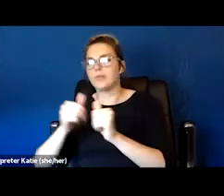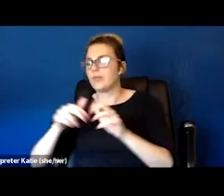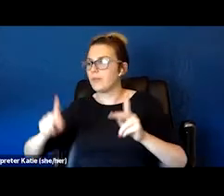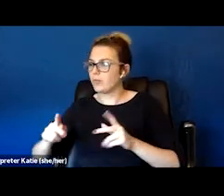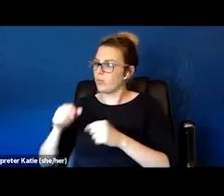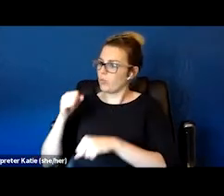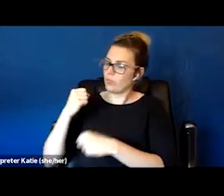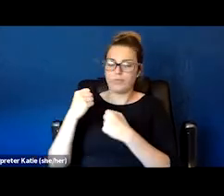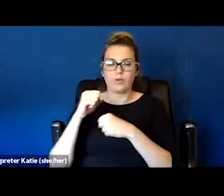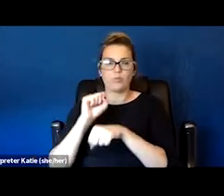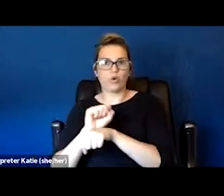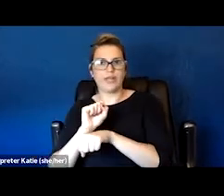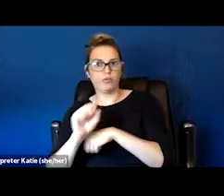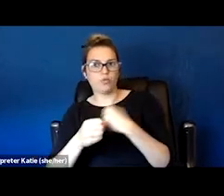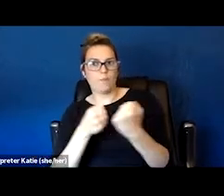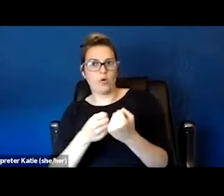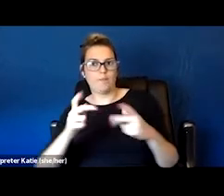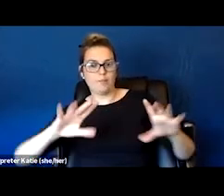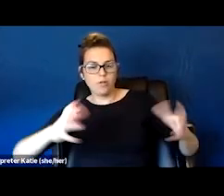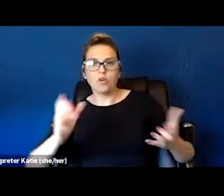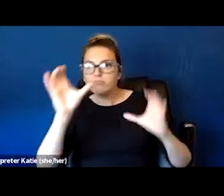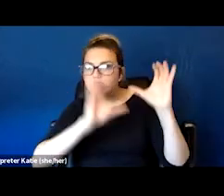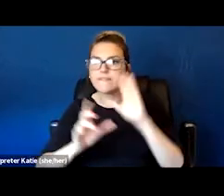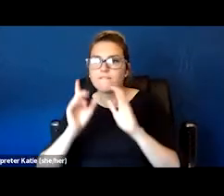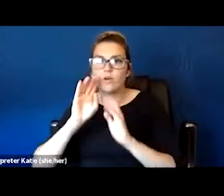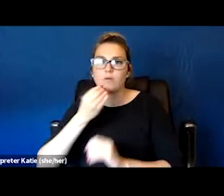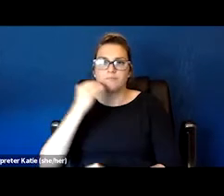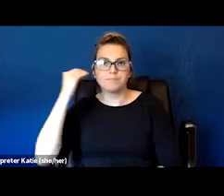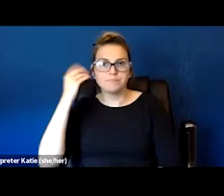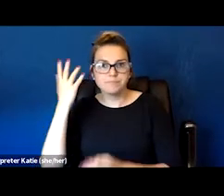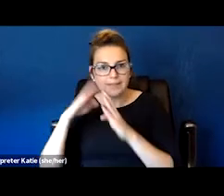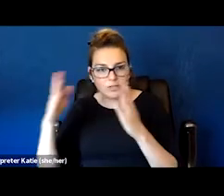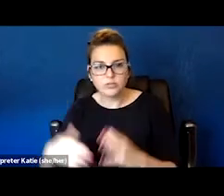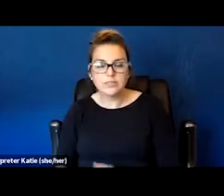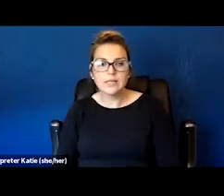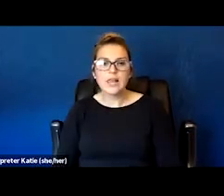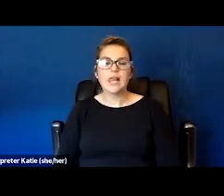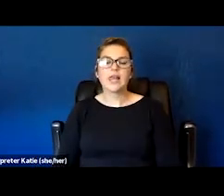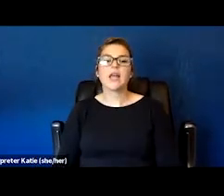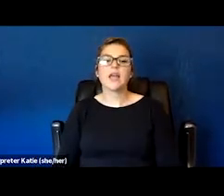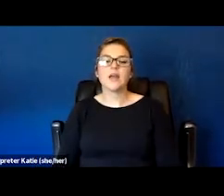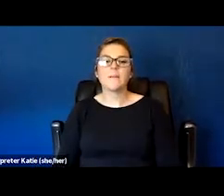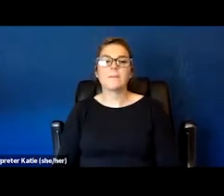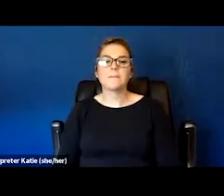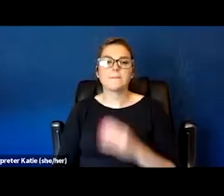who are looking for housing and supportive resources. Ideally, because again, there is this more coordinated efficient system